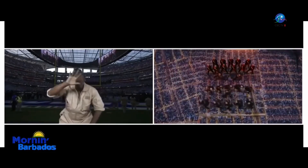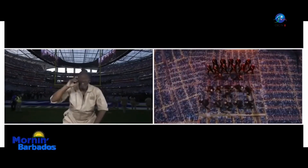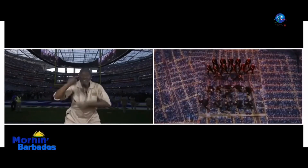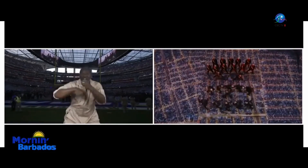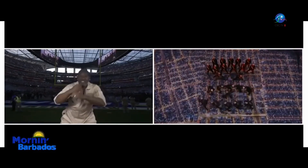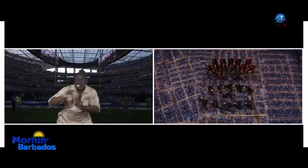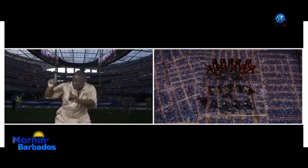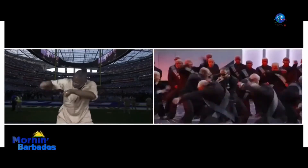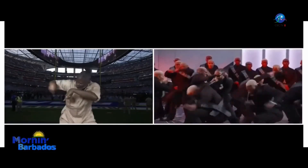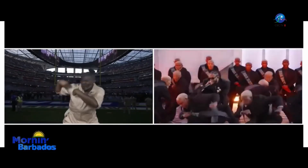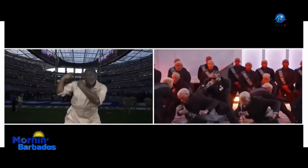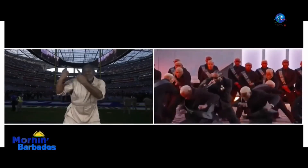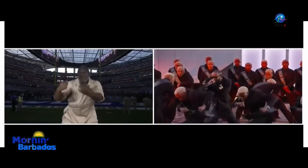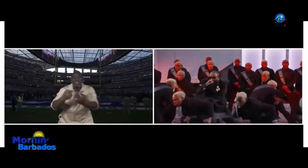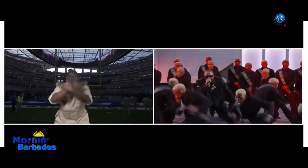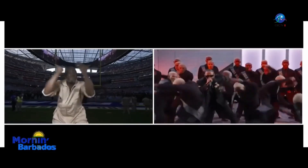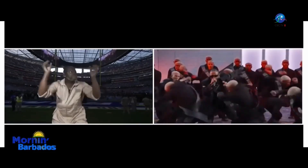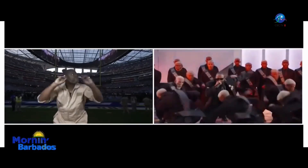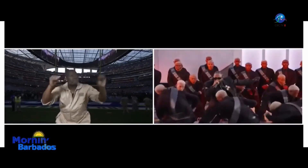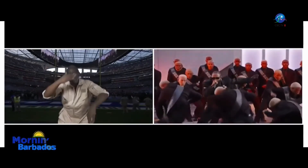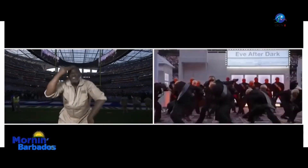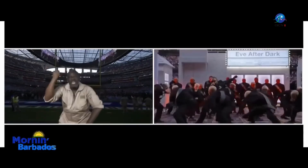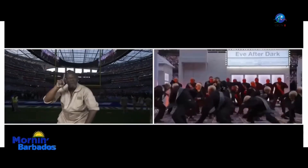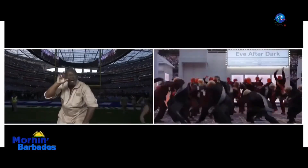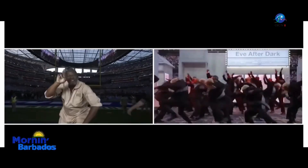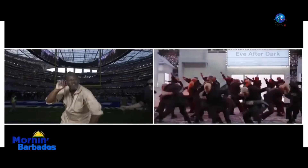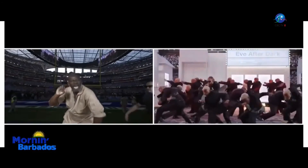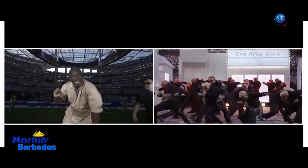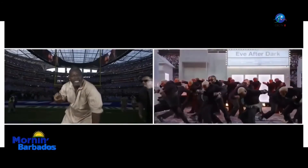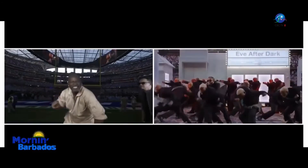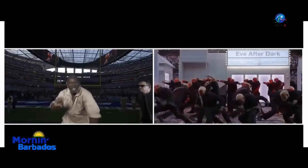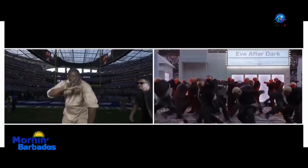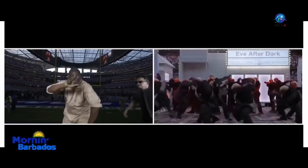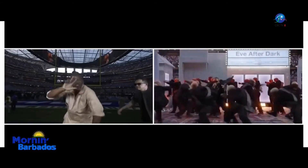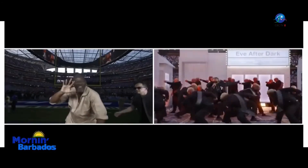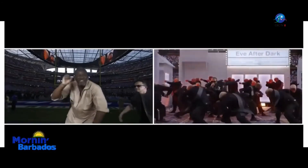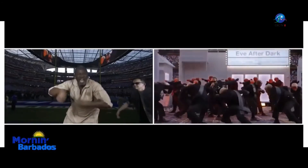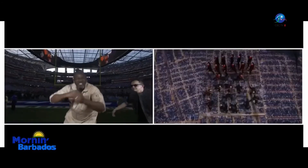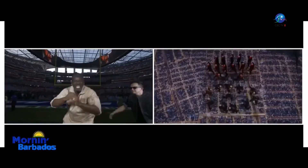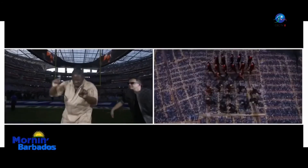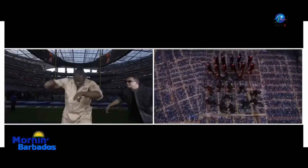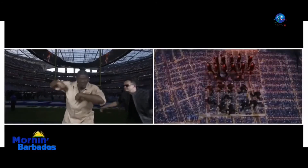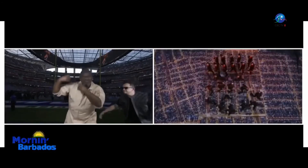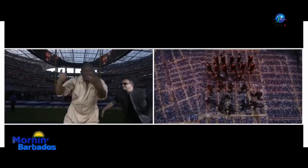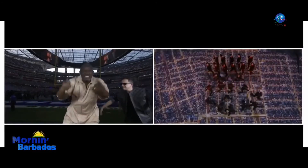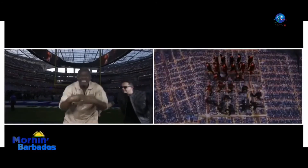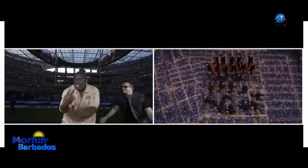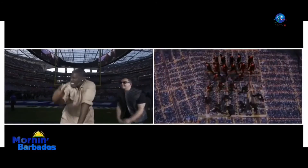35 summons in the making stop thinking you forget about dre 35 summons in the making i'm talking